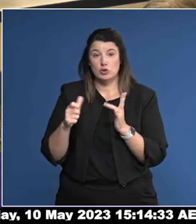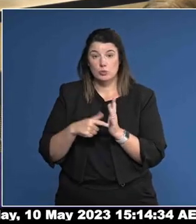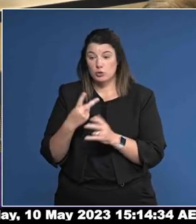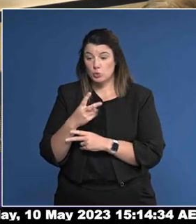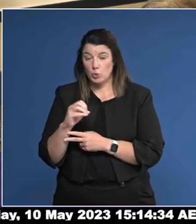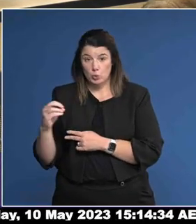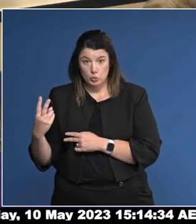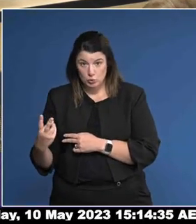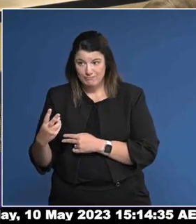there was a failure to attend.